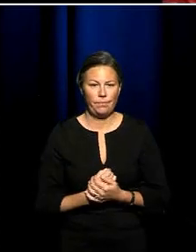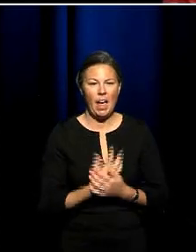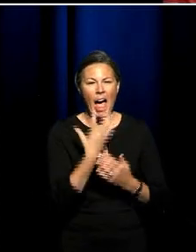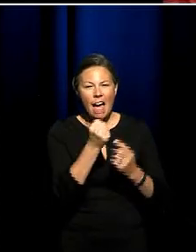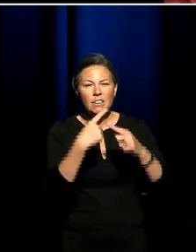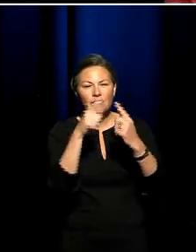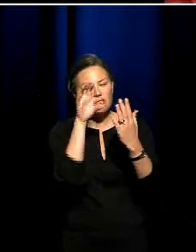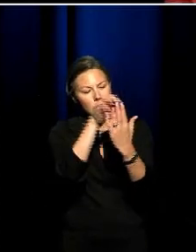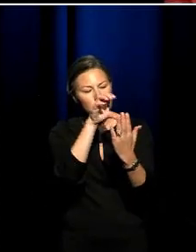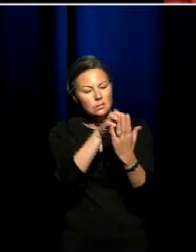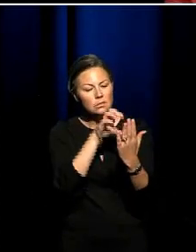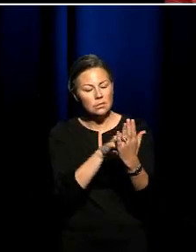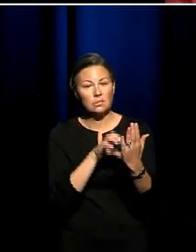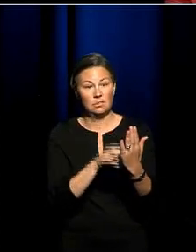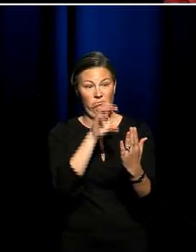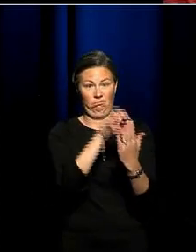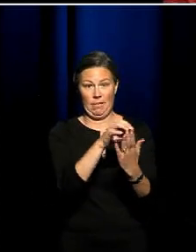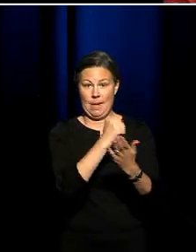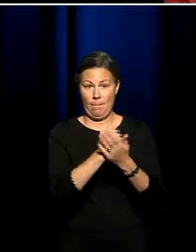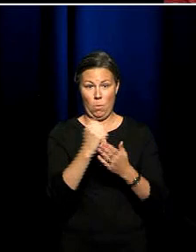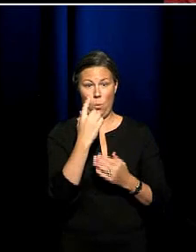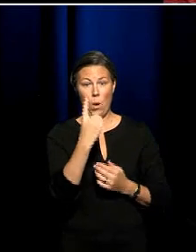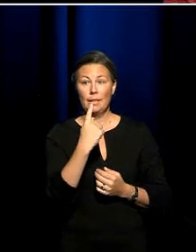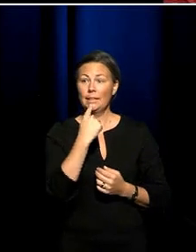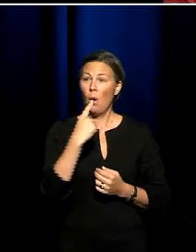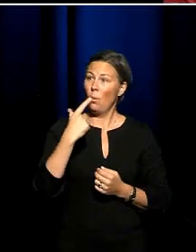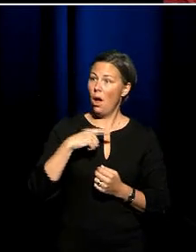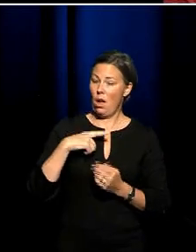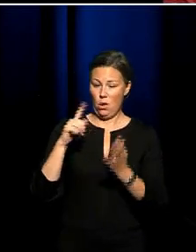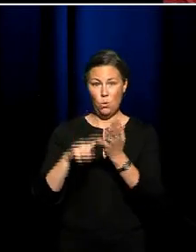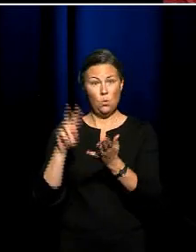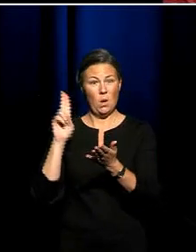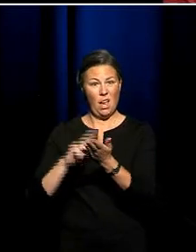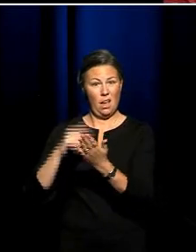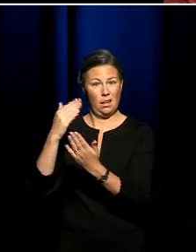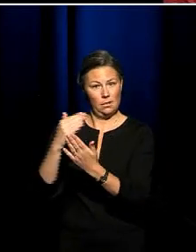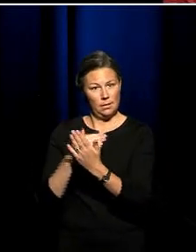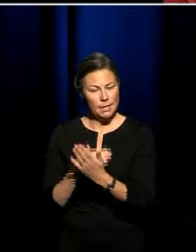purpose of the UN Convention is quote: "to promote, protect and ensure the full and